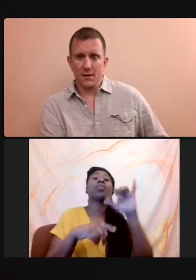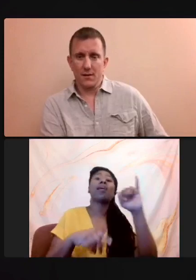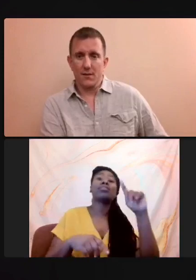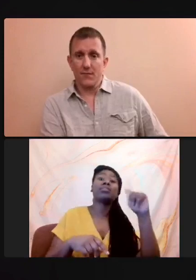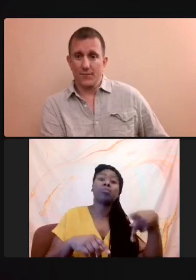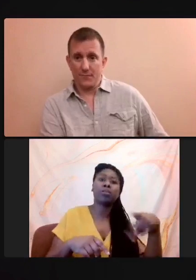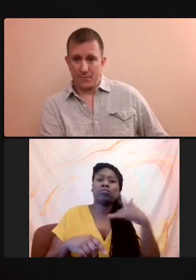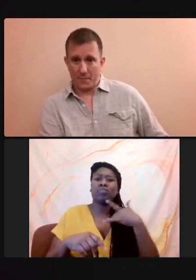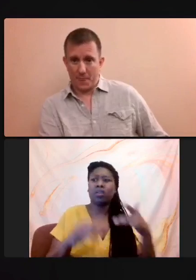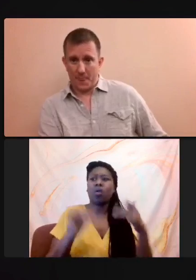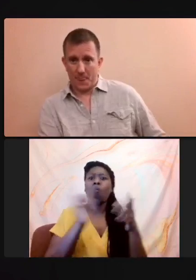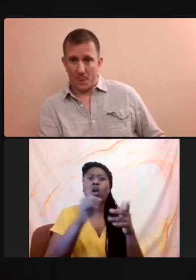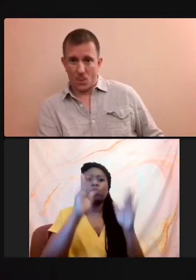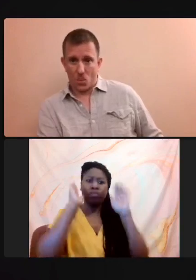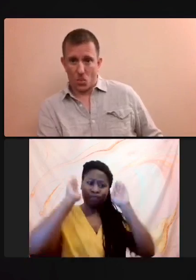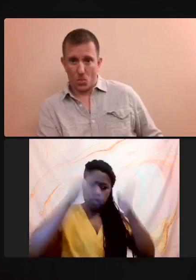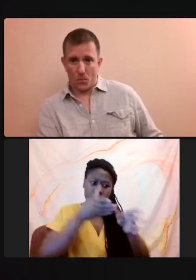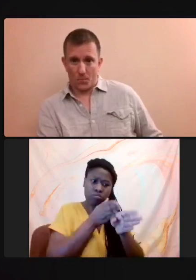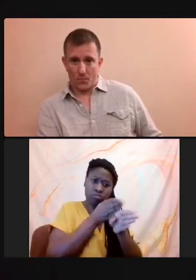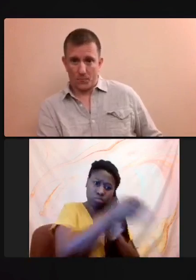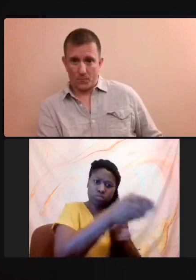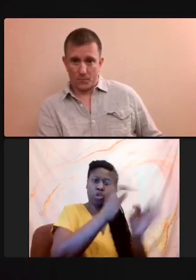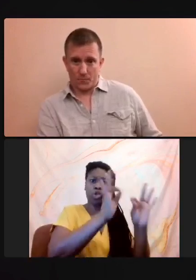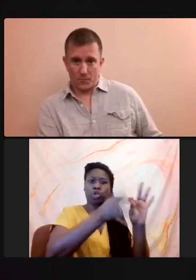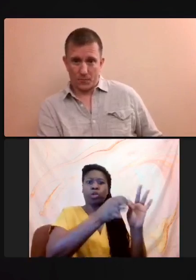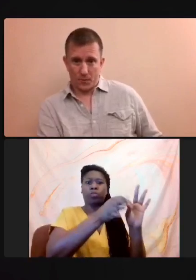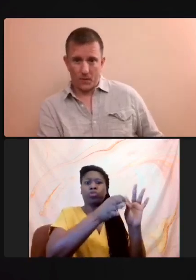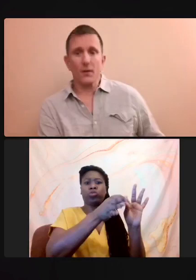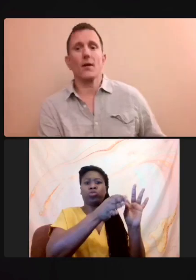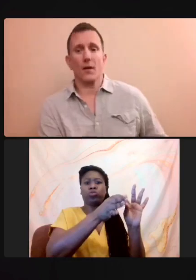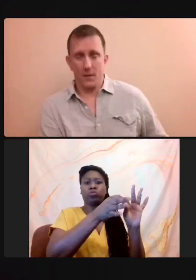So ASL courses actually let me go back.